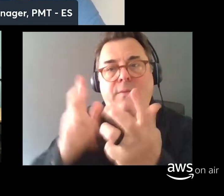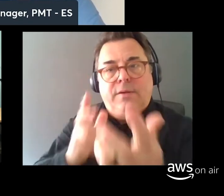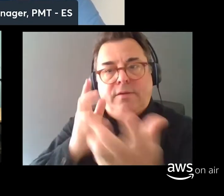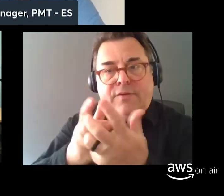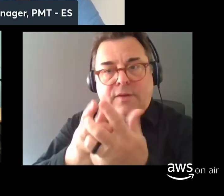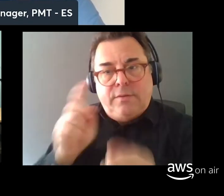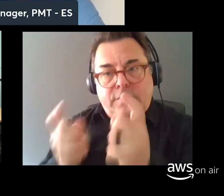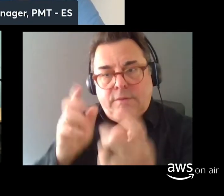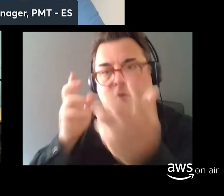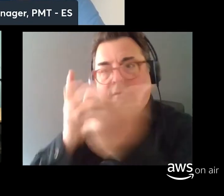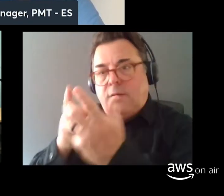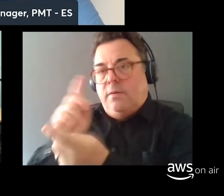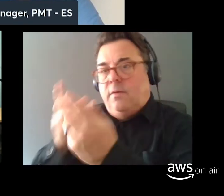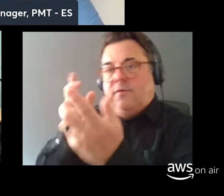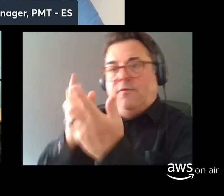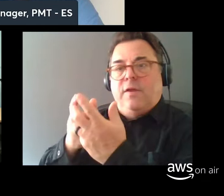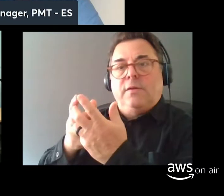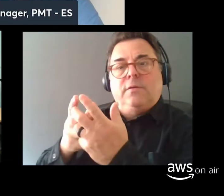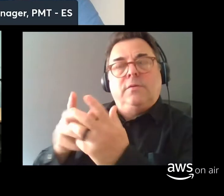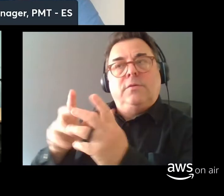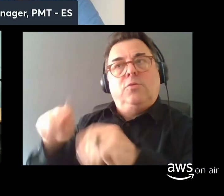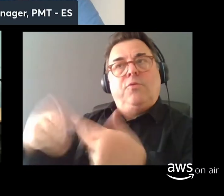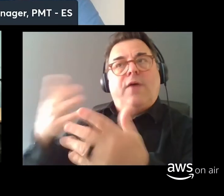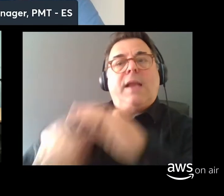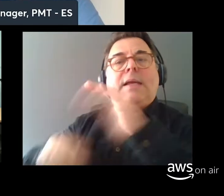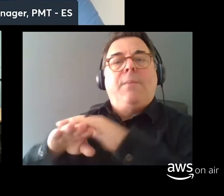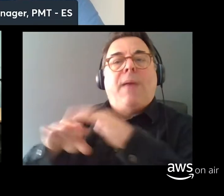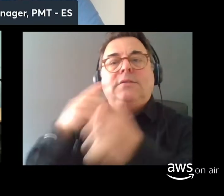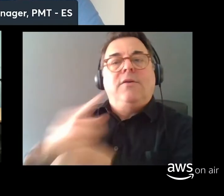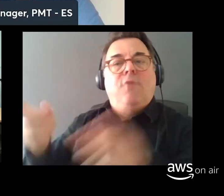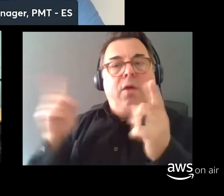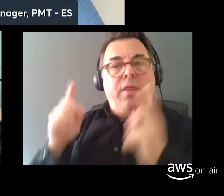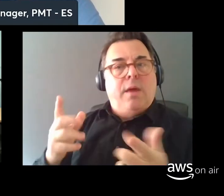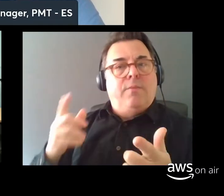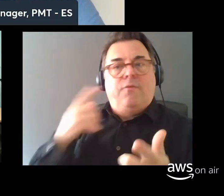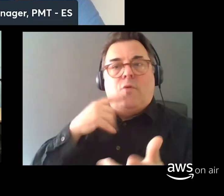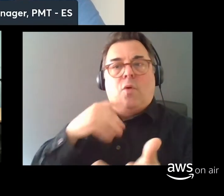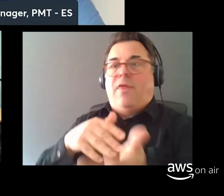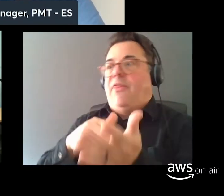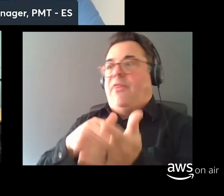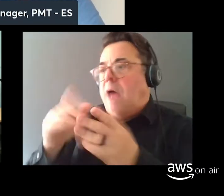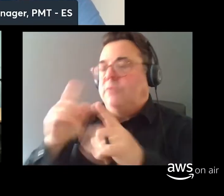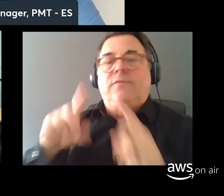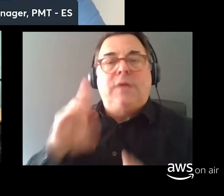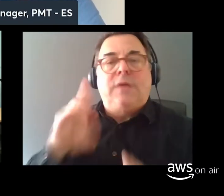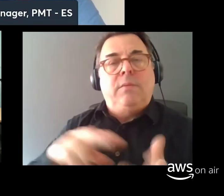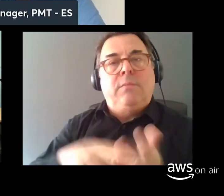the capacity for those tens of thousands of databases, so that your teams don't have to spend effort